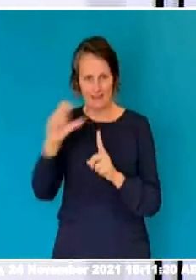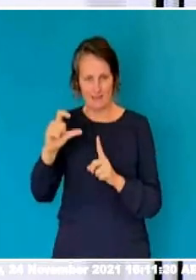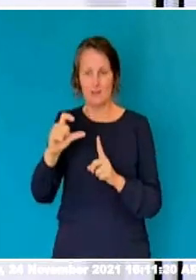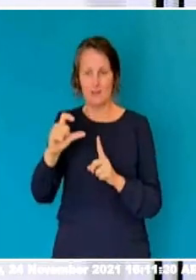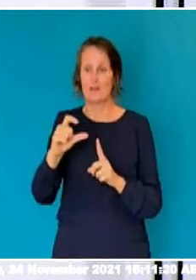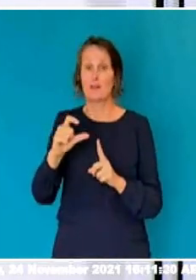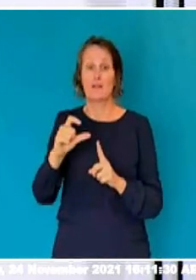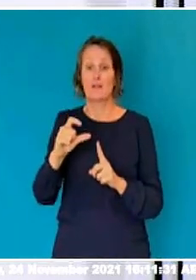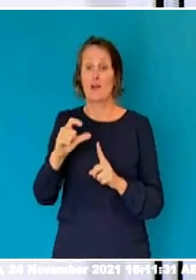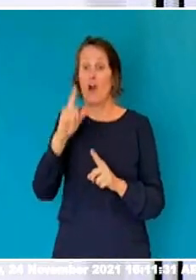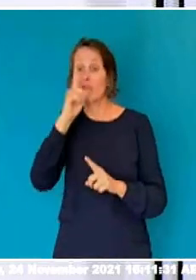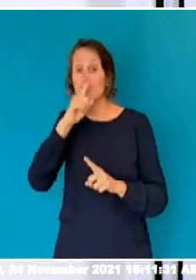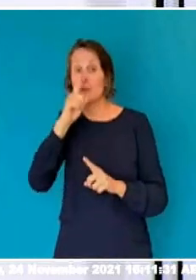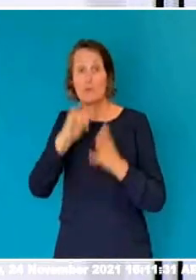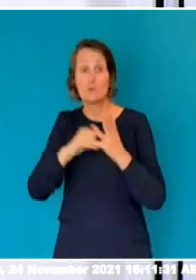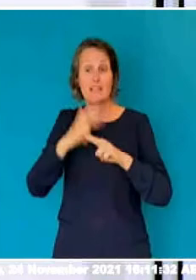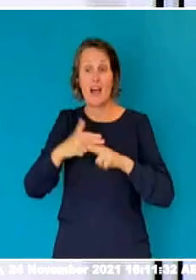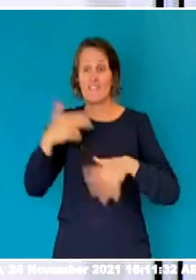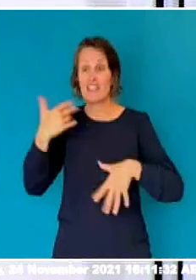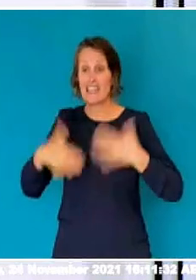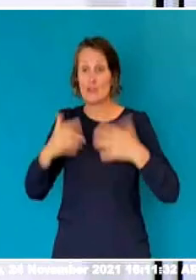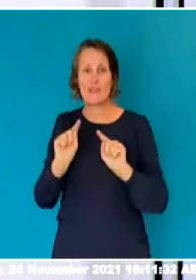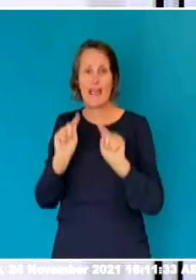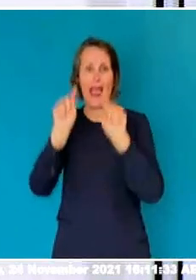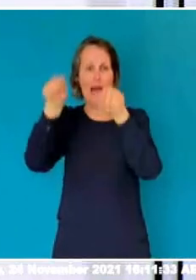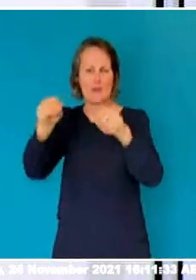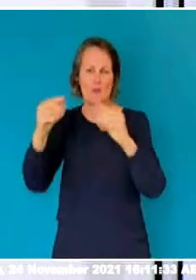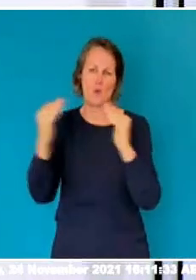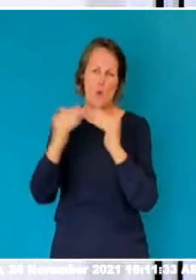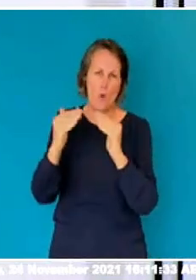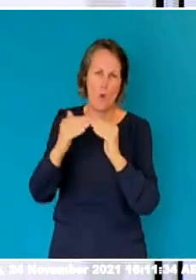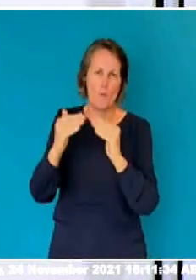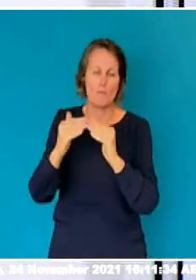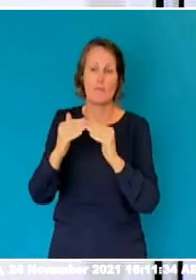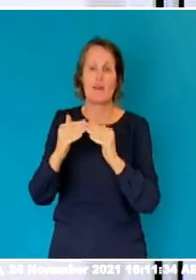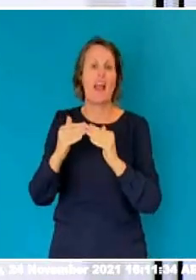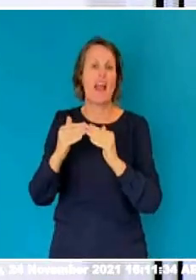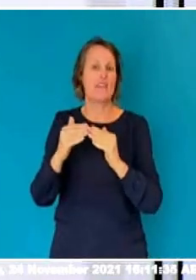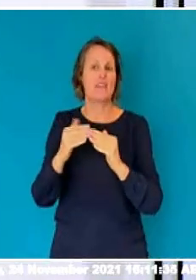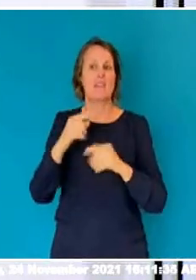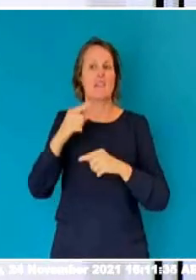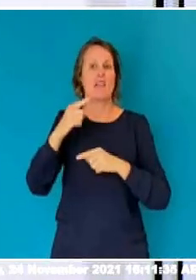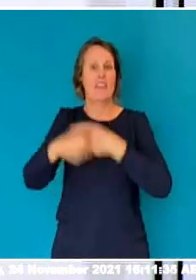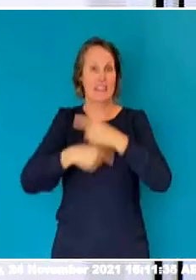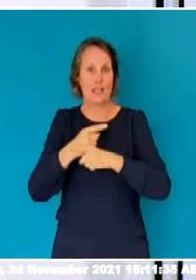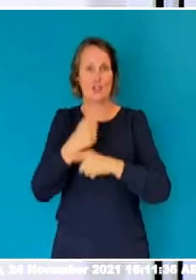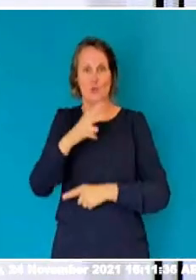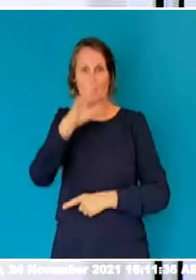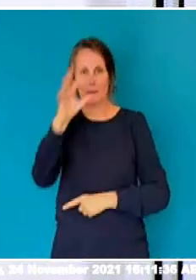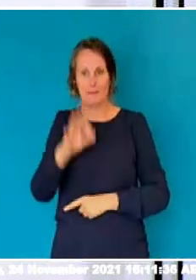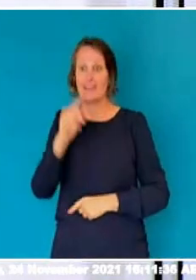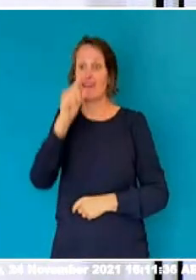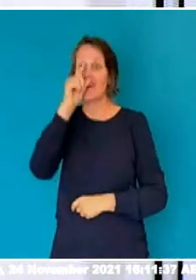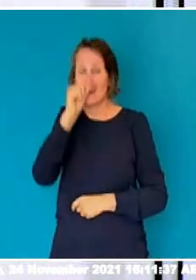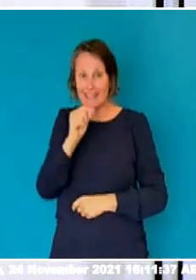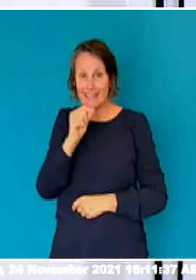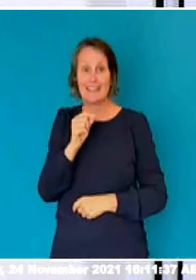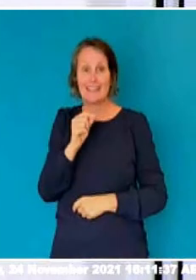injured outside of work and in the following year 20 per cent were able to be accommodated within their medical restrictions?